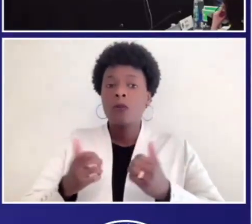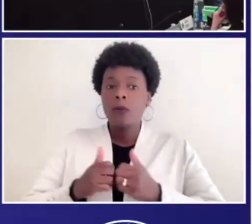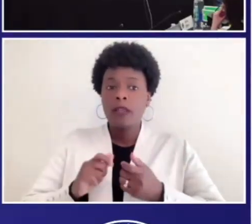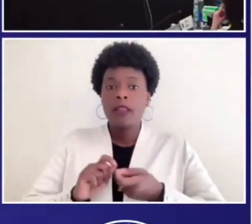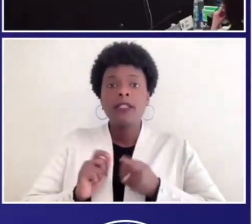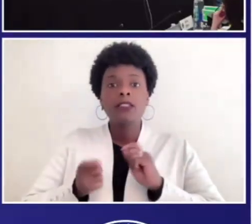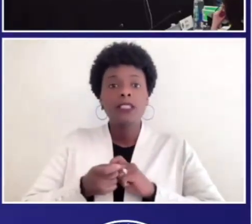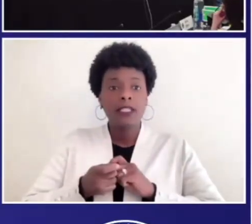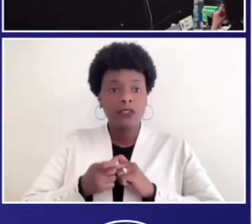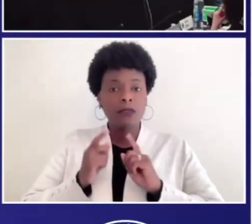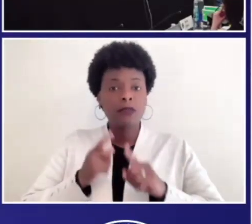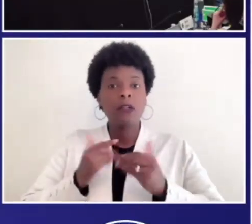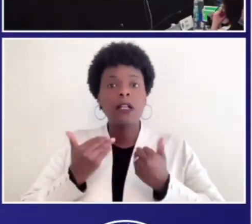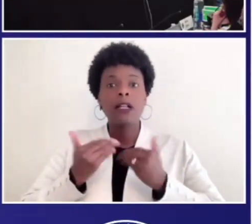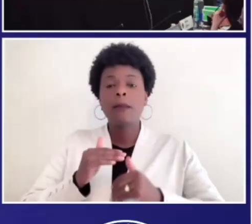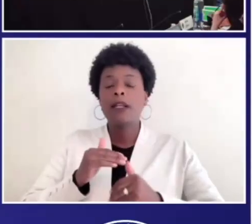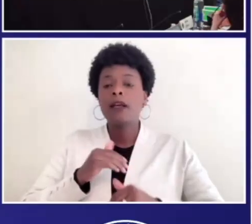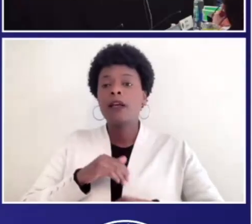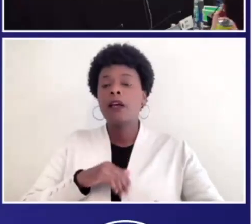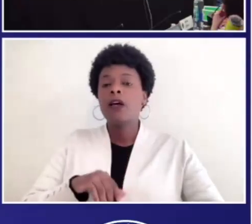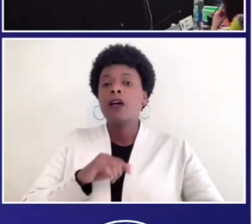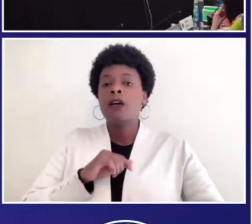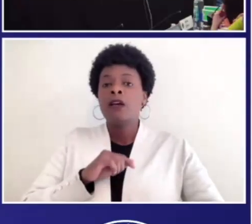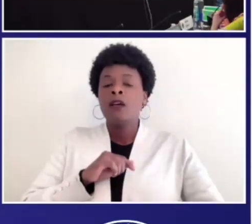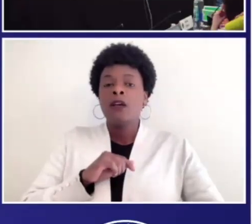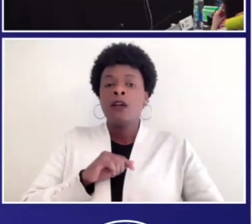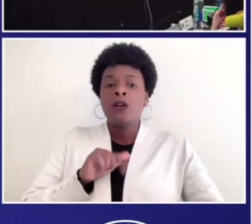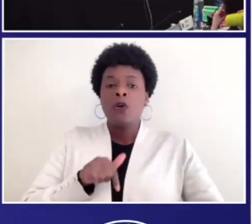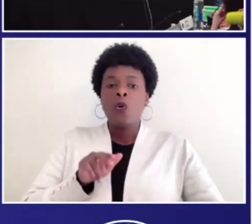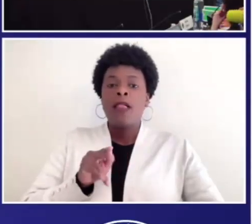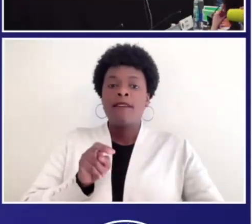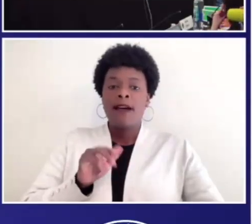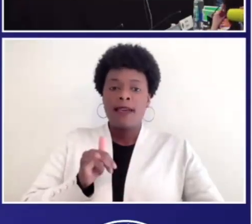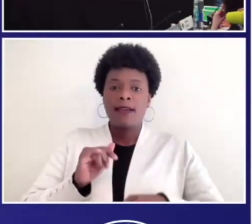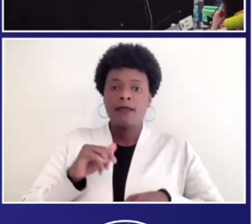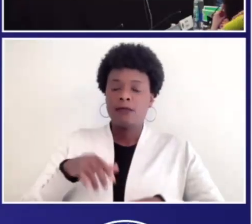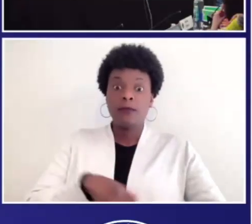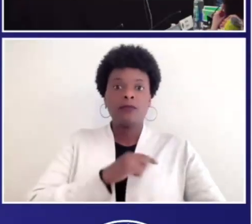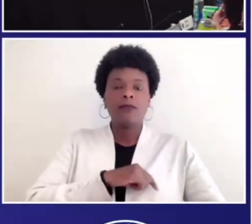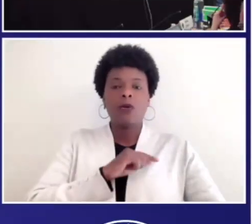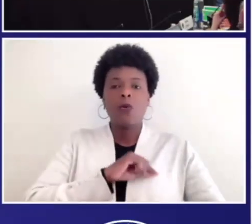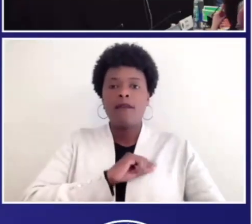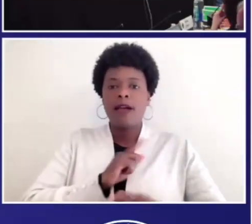limit qualifying time, paid ahead status, deferments, forbearances, PSLF, buyback,